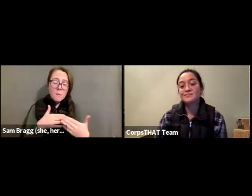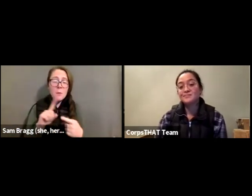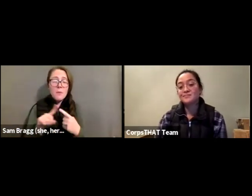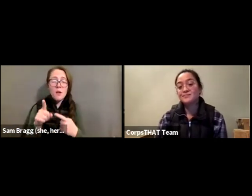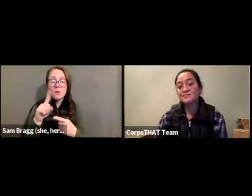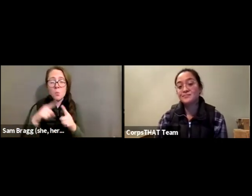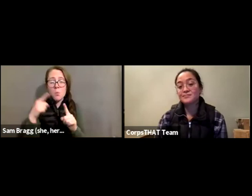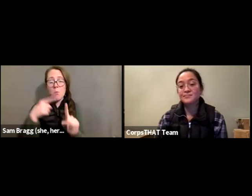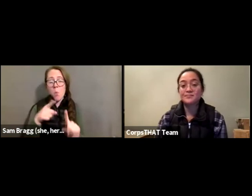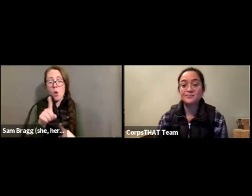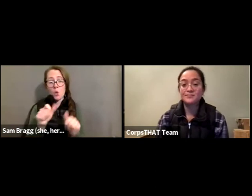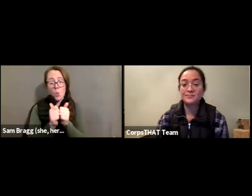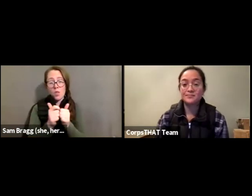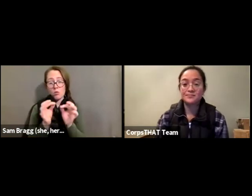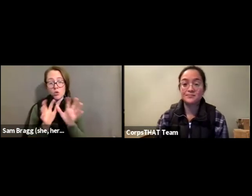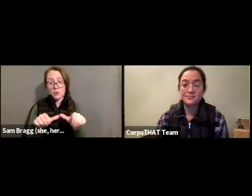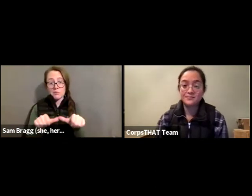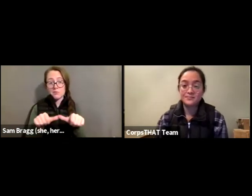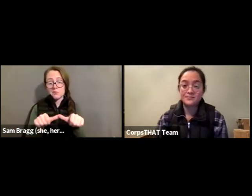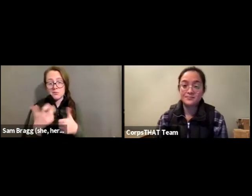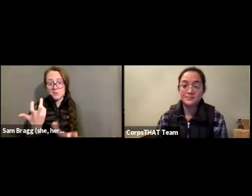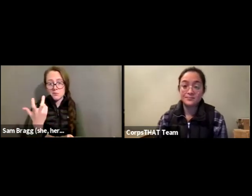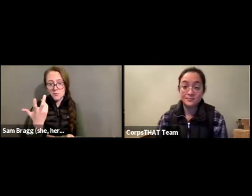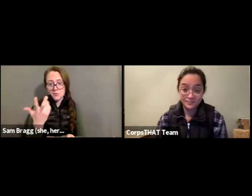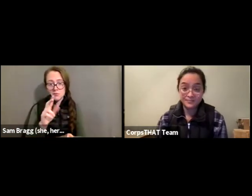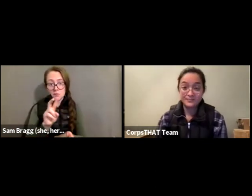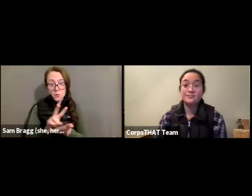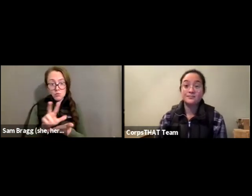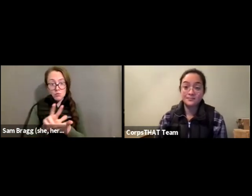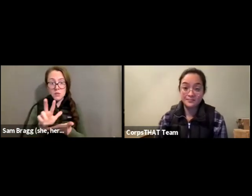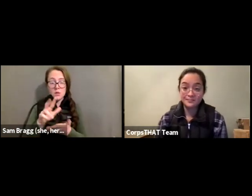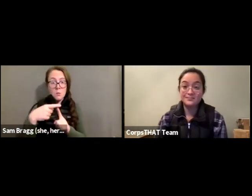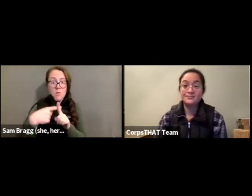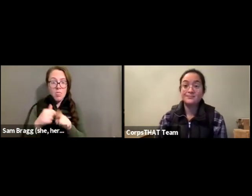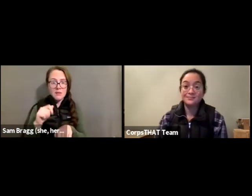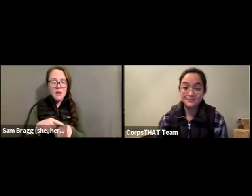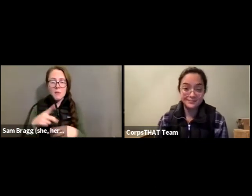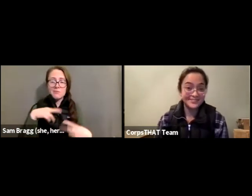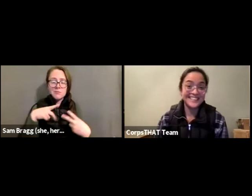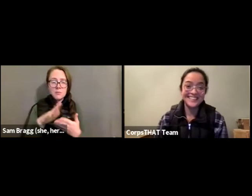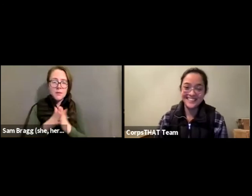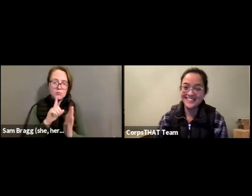think open communication is ideal and that's the best way to function with an interpreter if you're